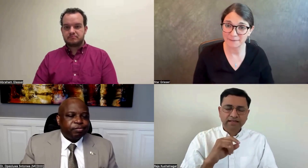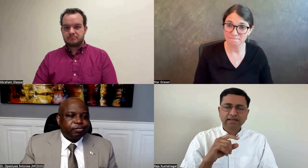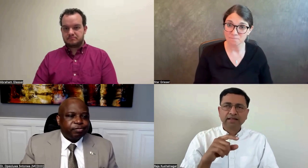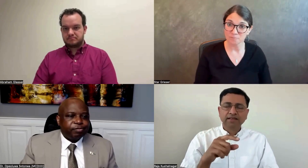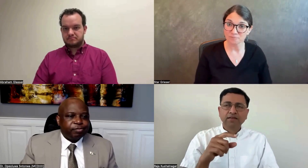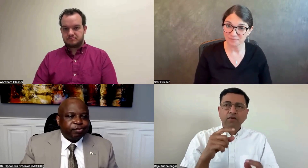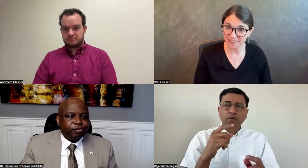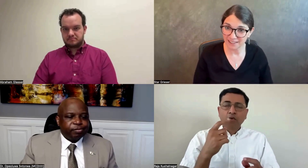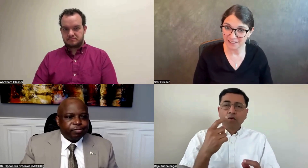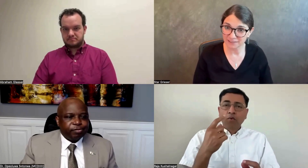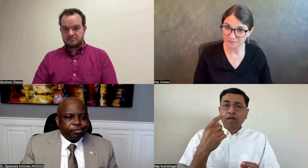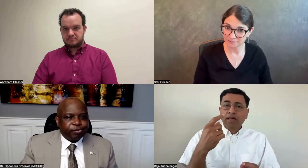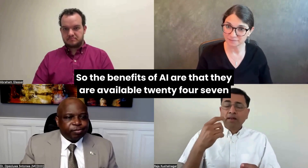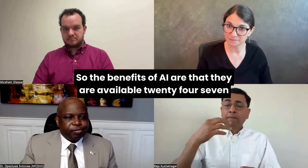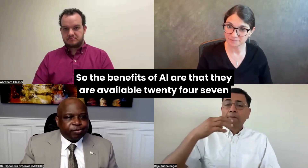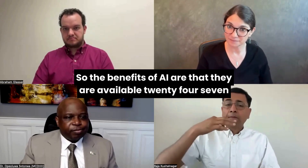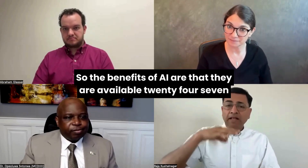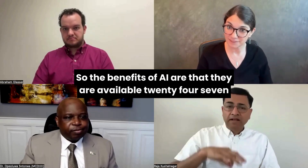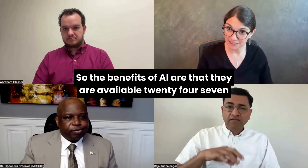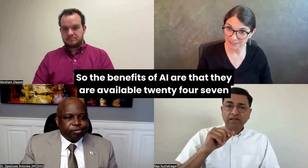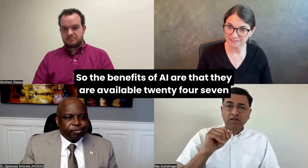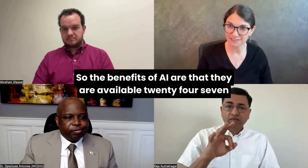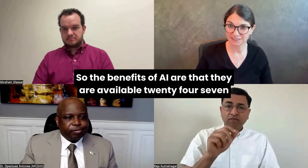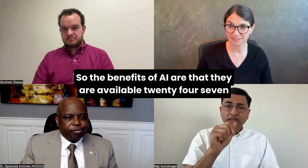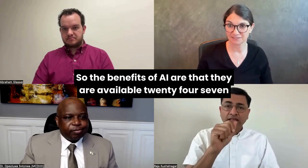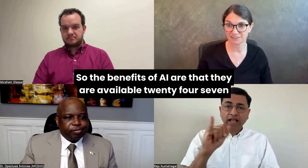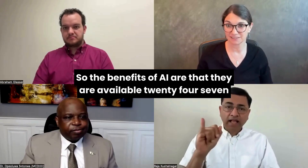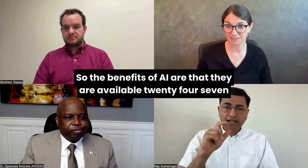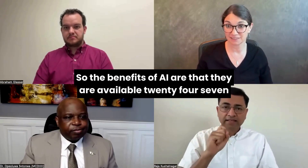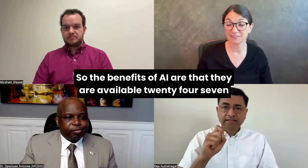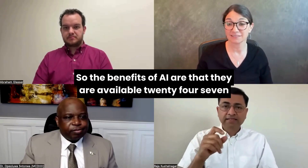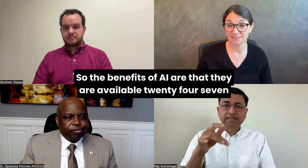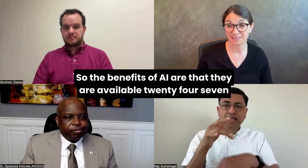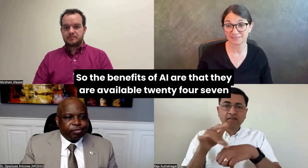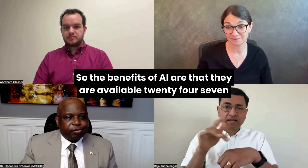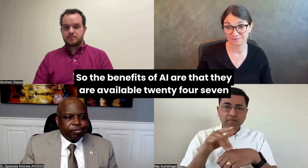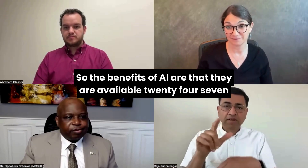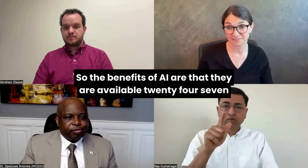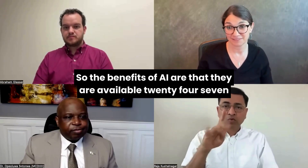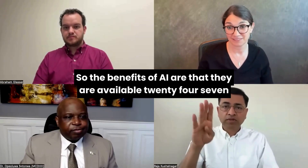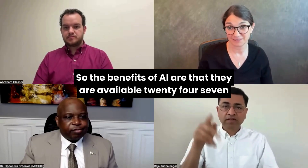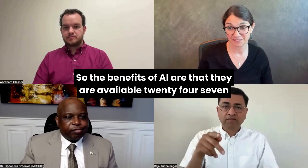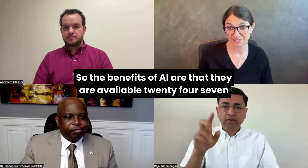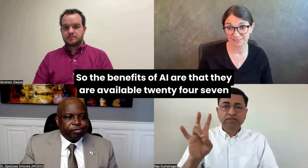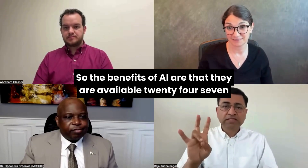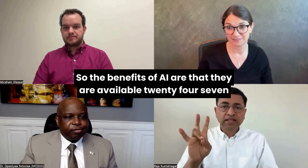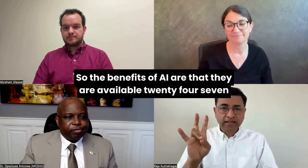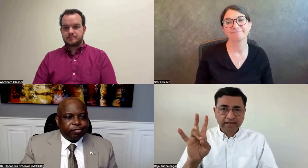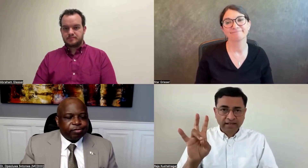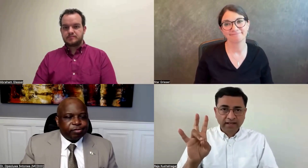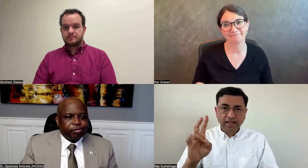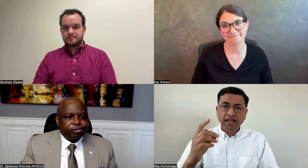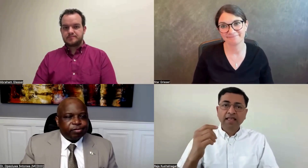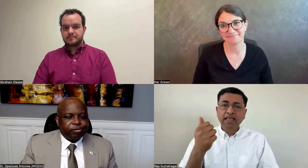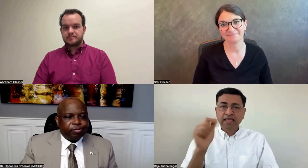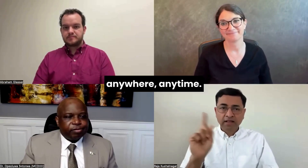So the benefits of AI are that they are available twenty four seven anywhere, anytime.